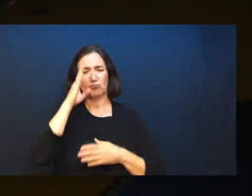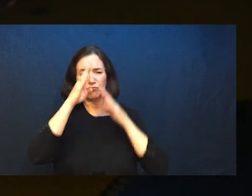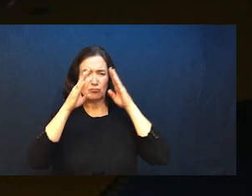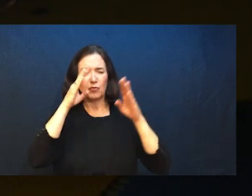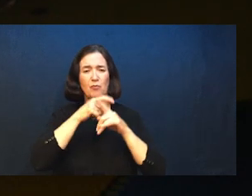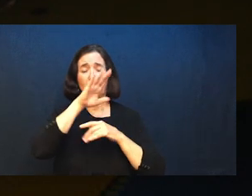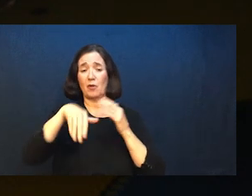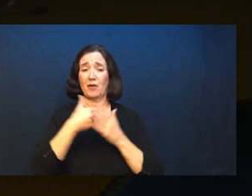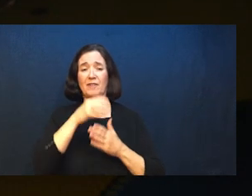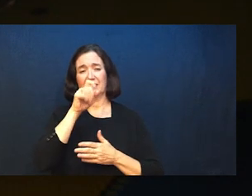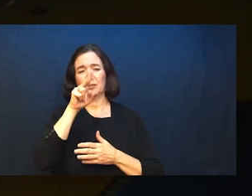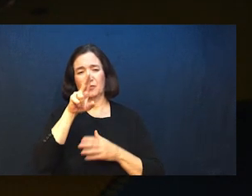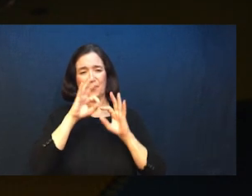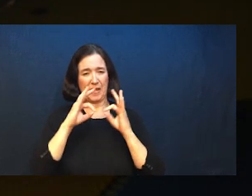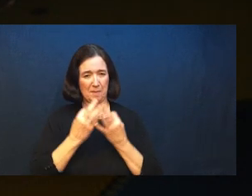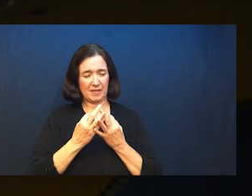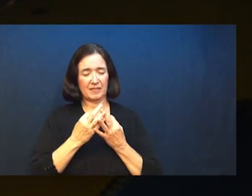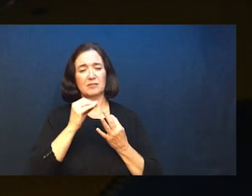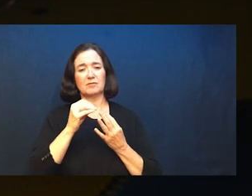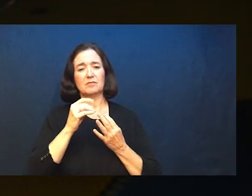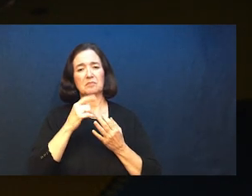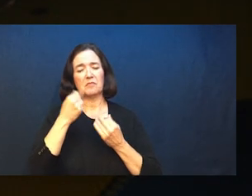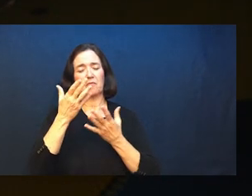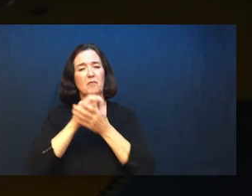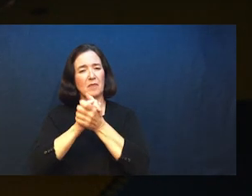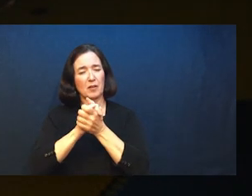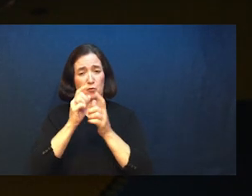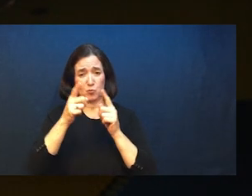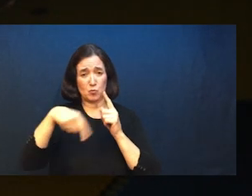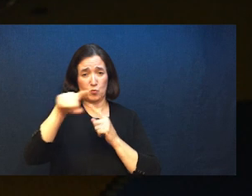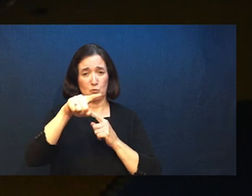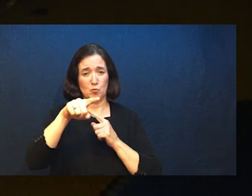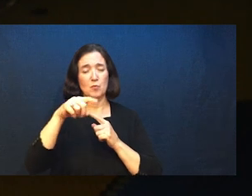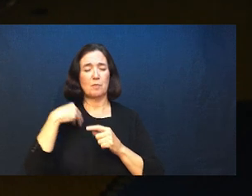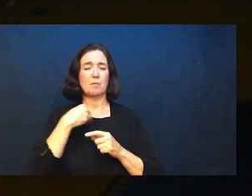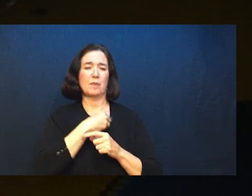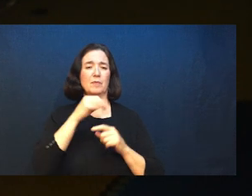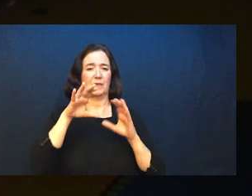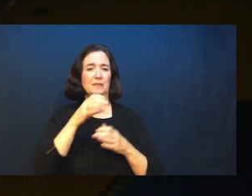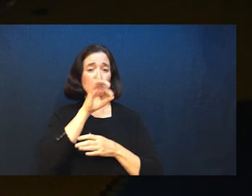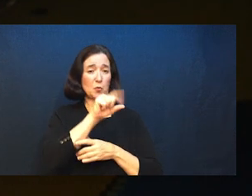to bring greetings from the entire ETSU family and extend congratulations to you, the members of the Class of 2020.